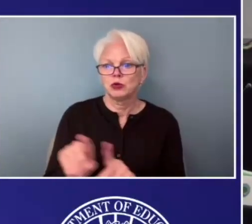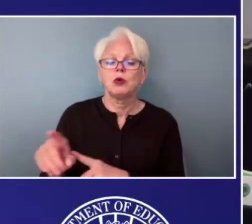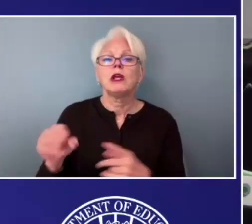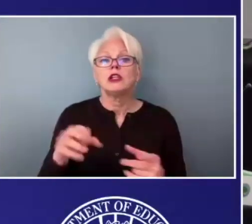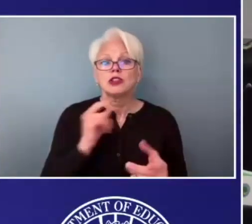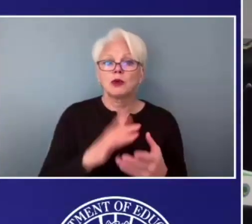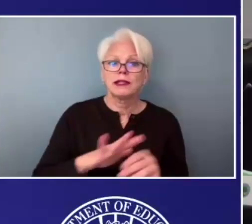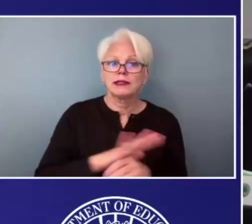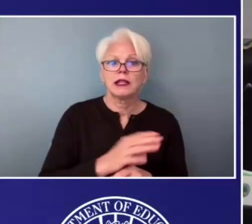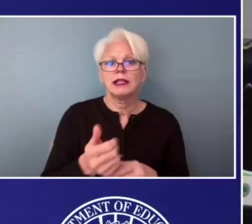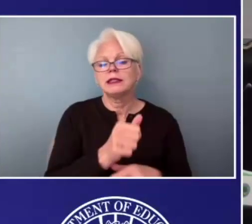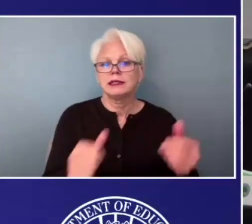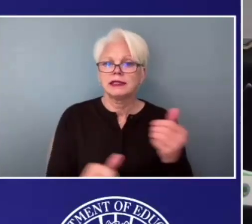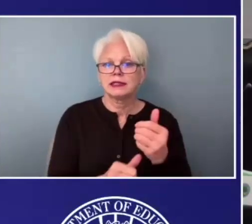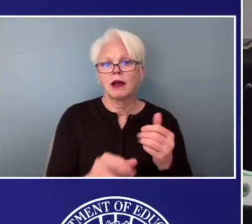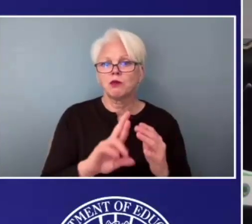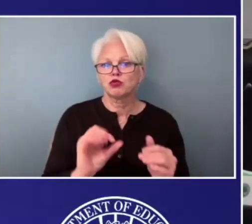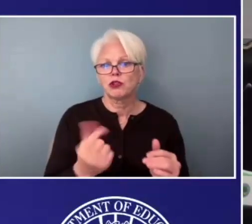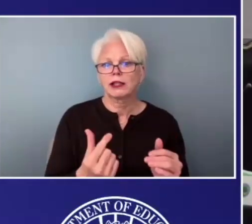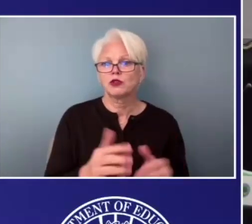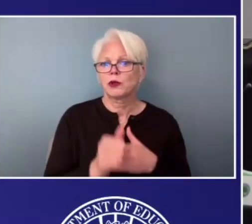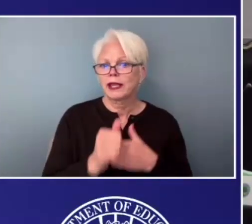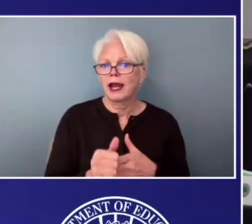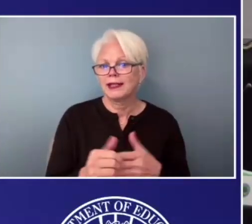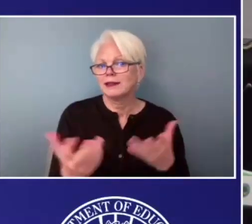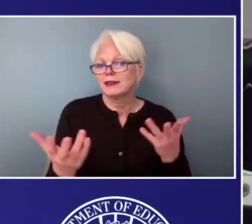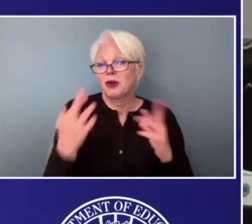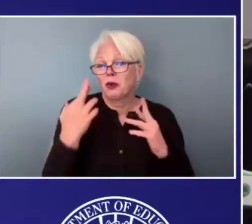subregulatory guidance and things like that. So hopefully that answers your questions. Alex Holt?